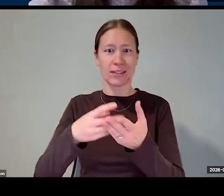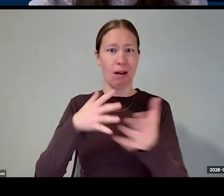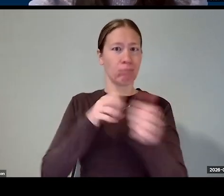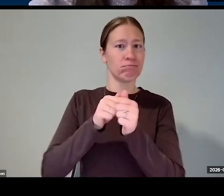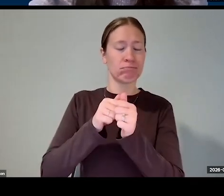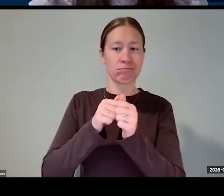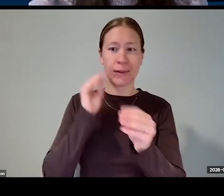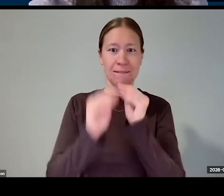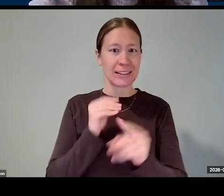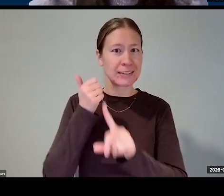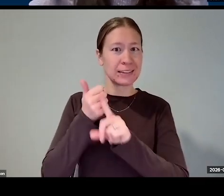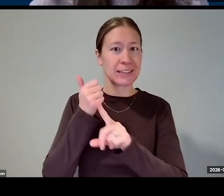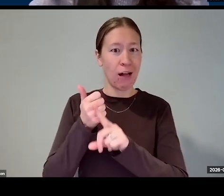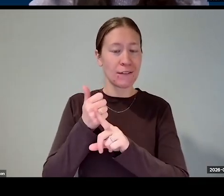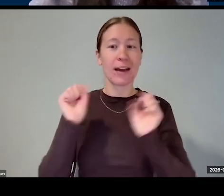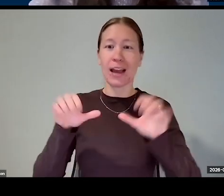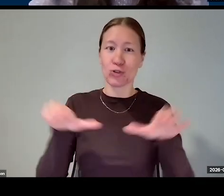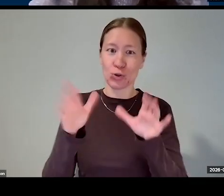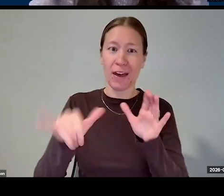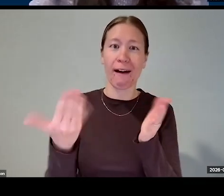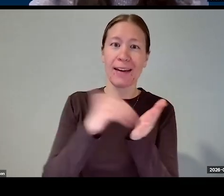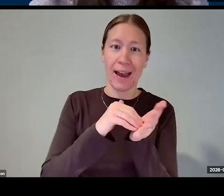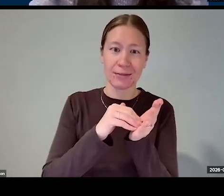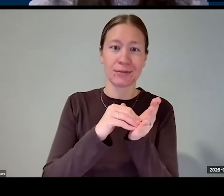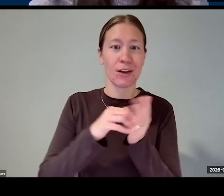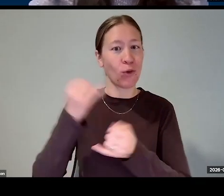and I can do the same thing for Shapiro Library.